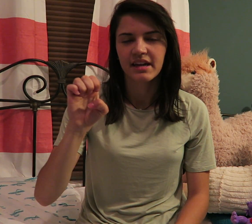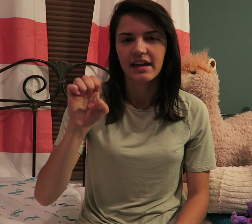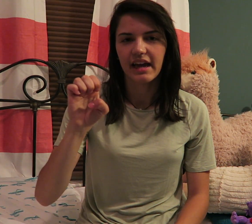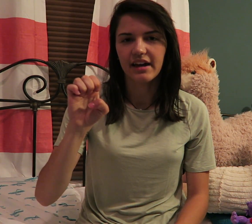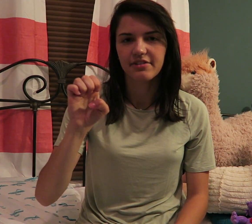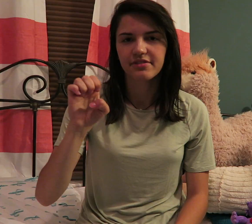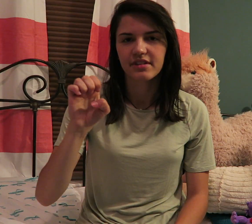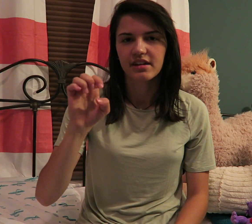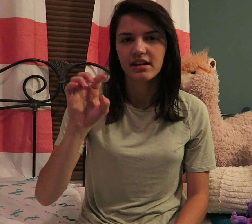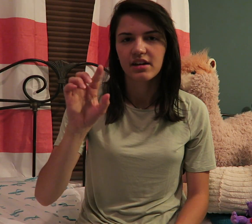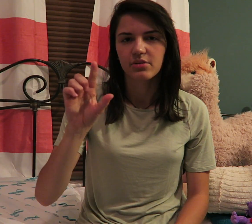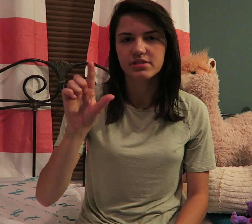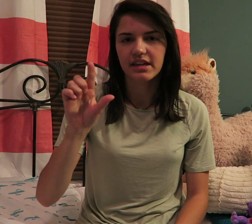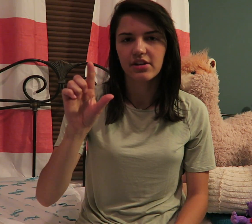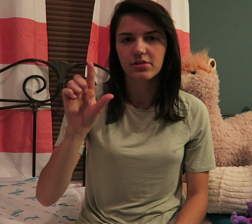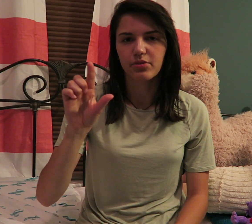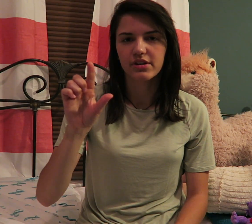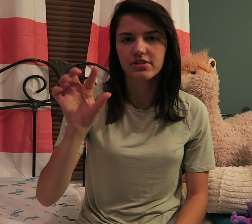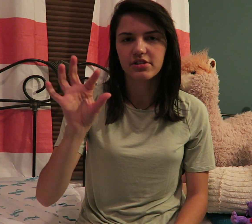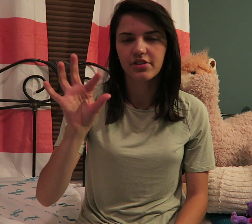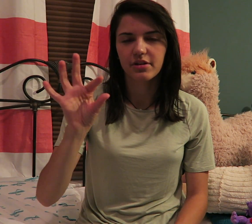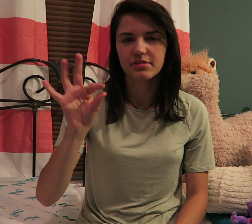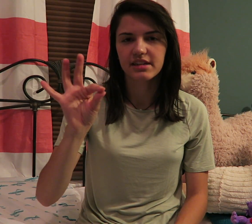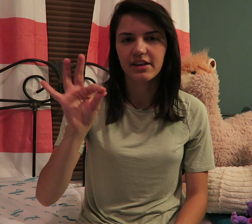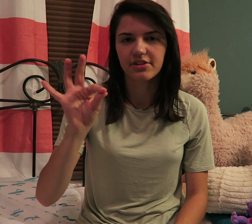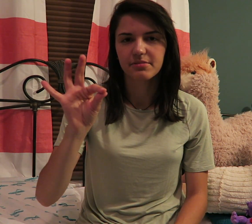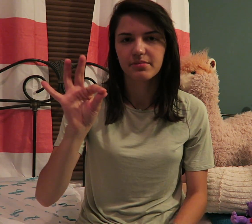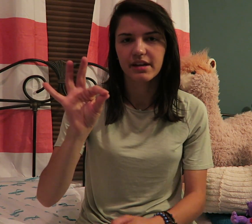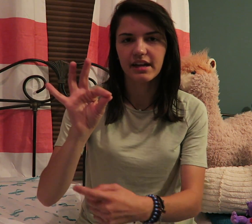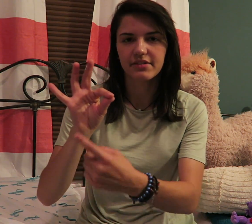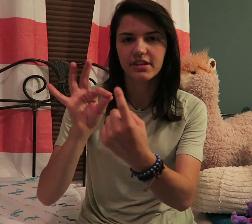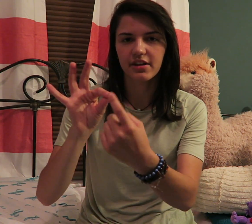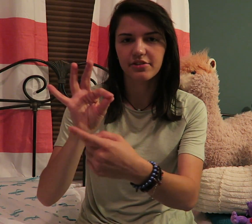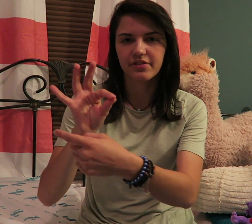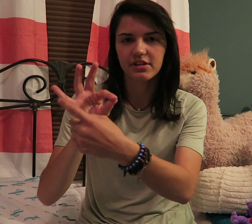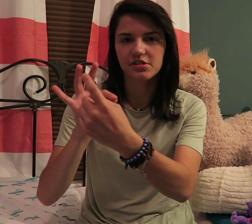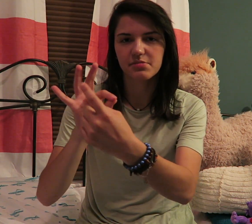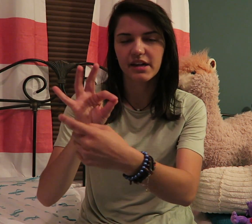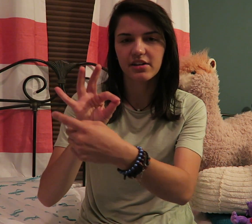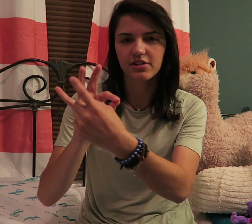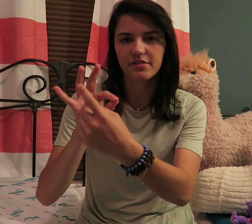F - we're taking our pointer and our thumb together and having the other fingers make curves